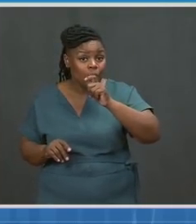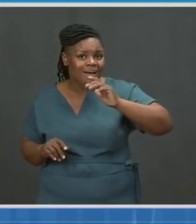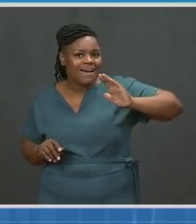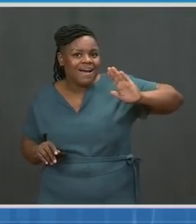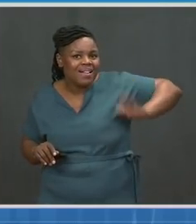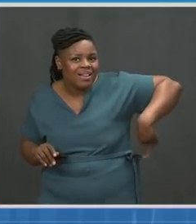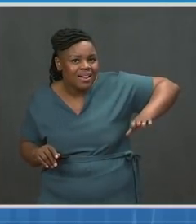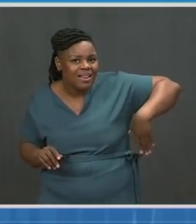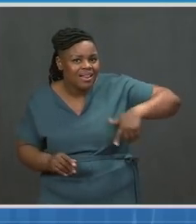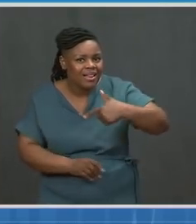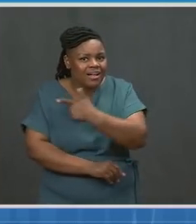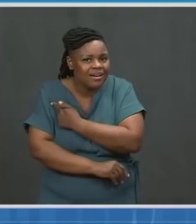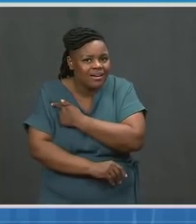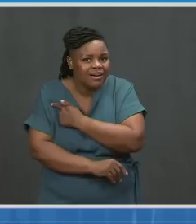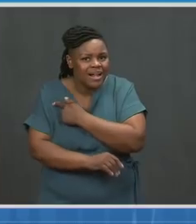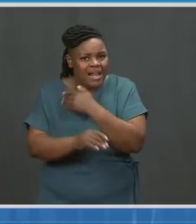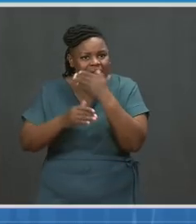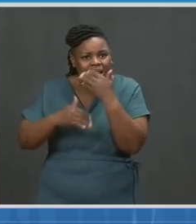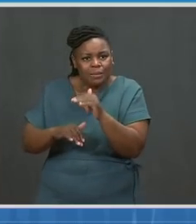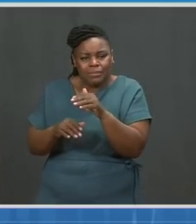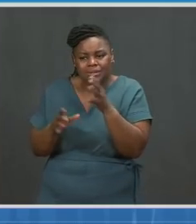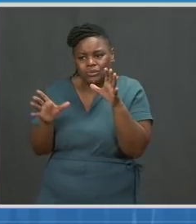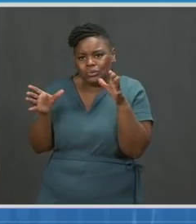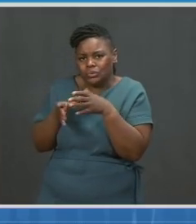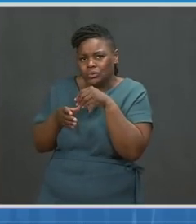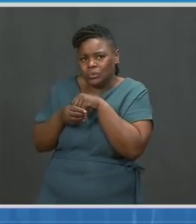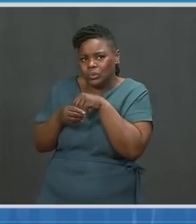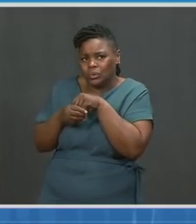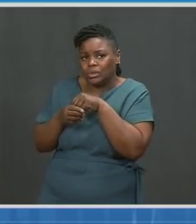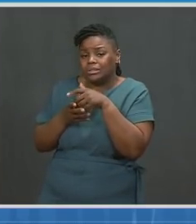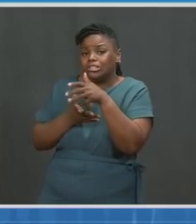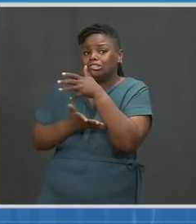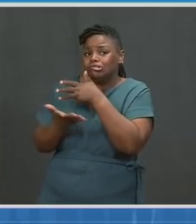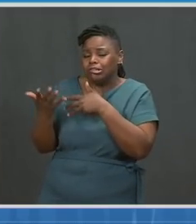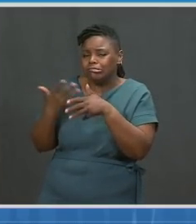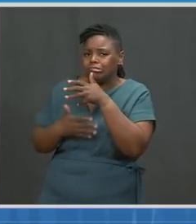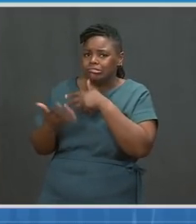to limit the interaction with people and to go back to the basic principles of increased ventilation